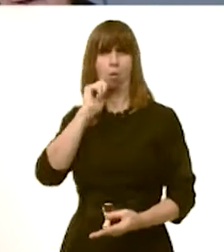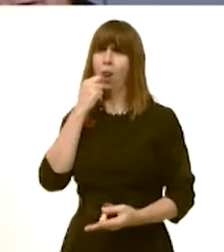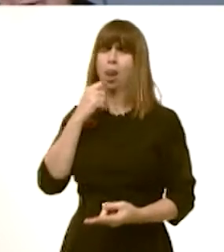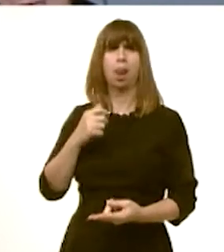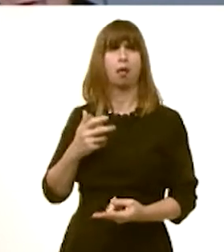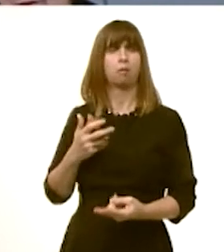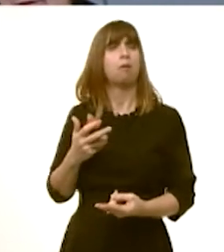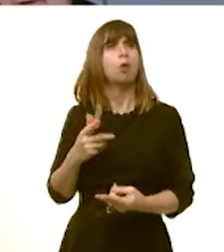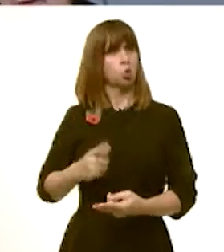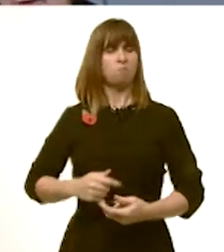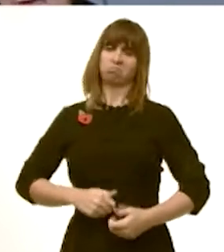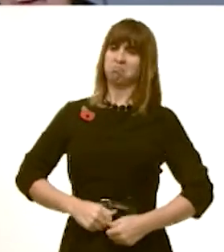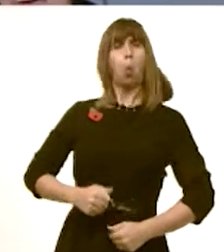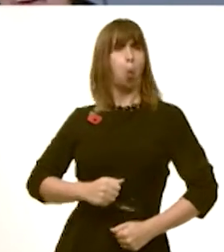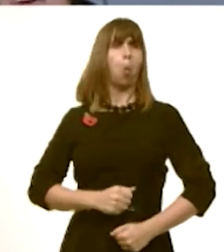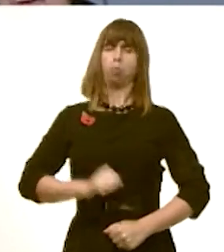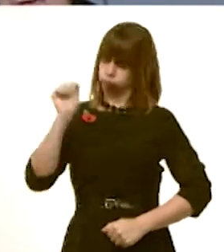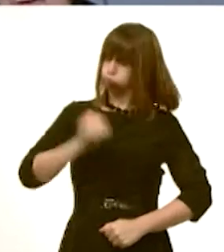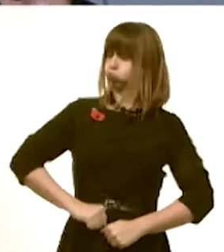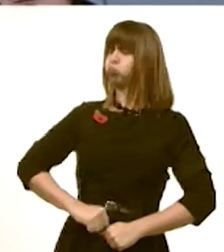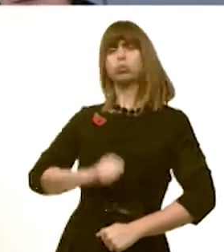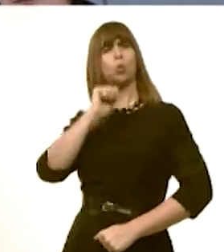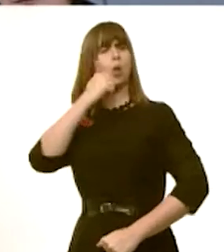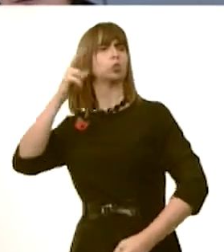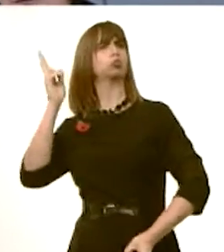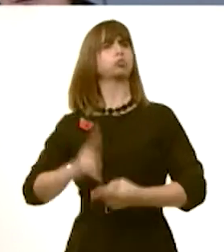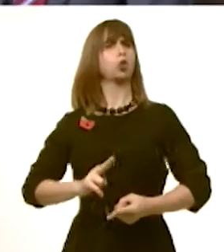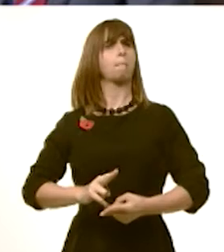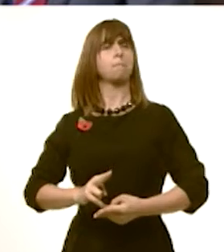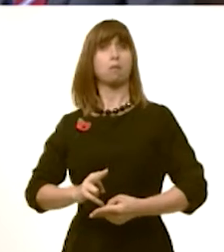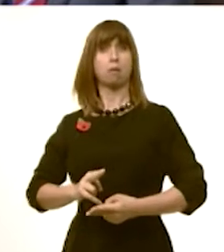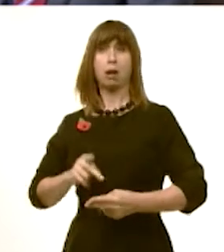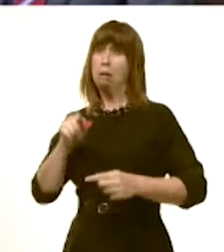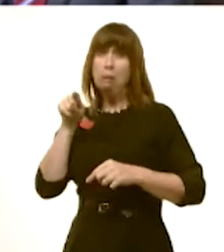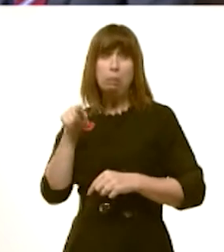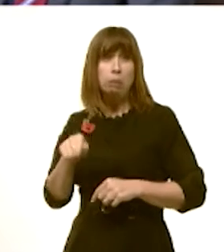out and talk about this major infrastructure investment, which is most probably the biggest